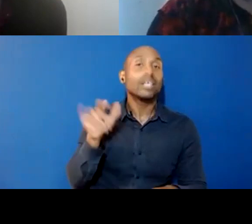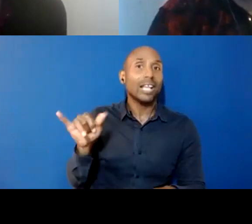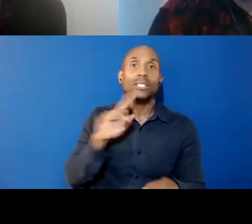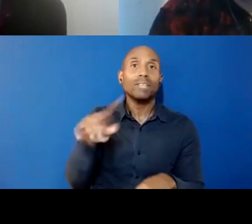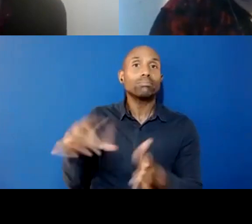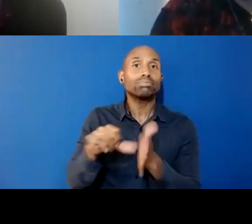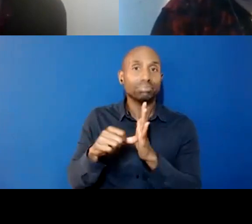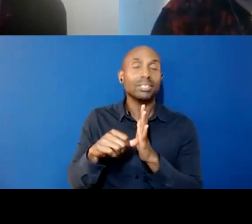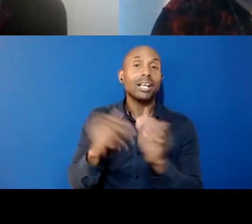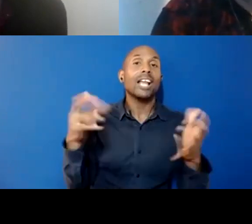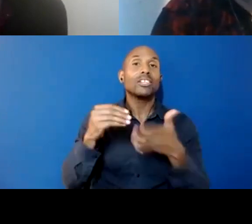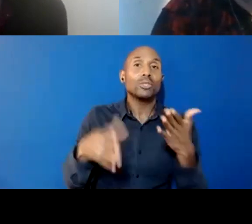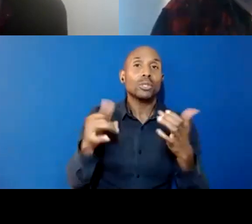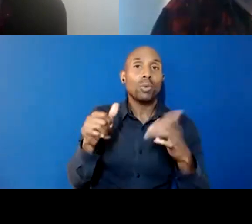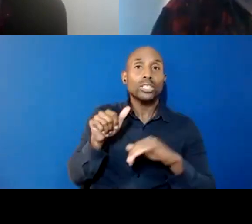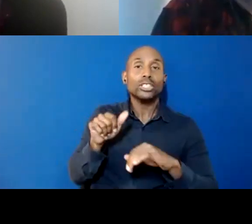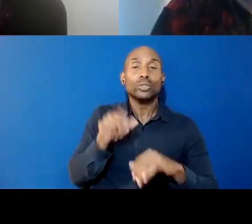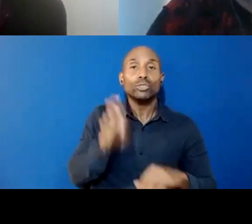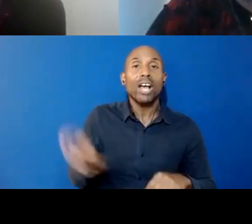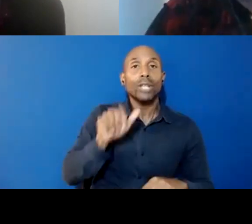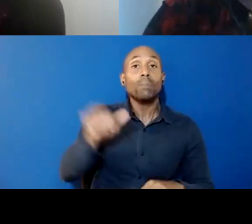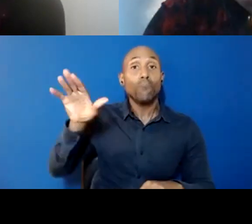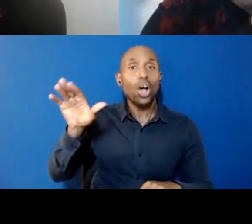Going back to Laura, you mentioned UT.